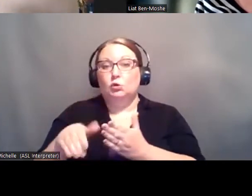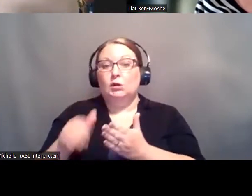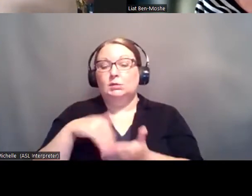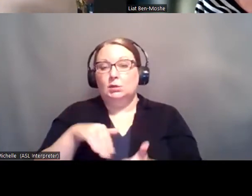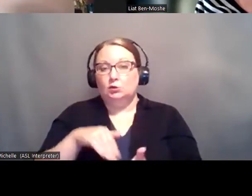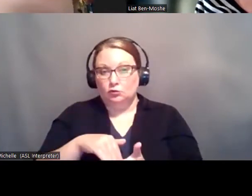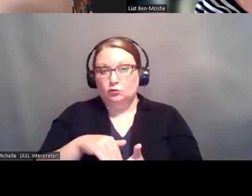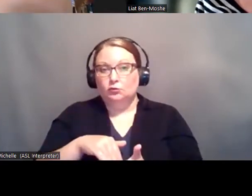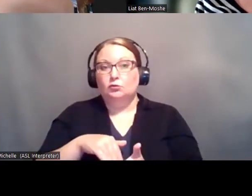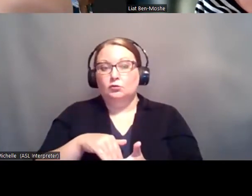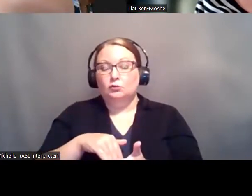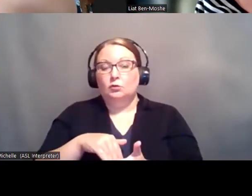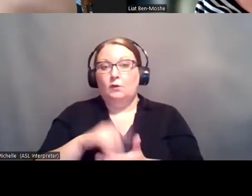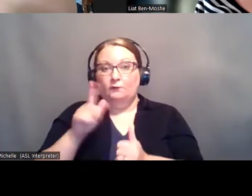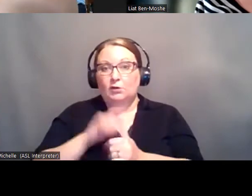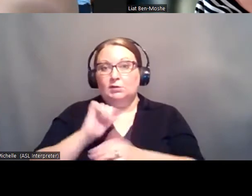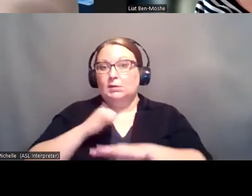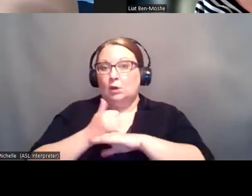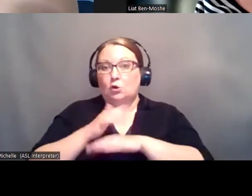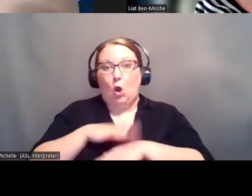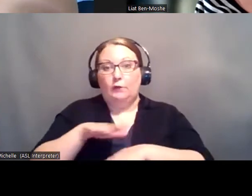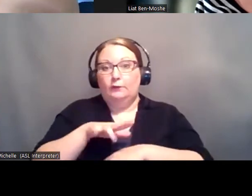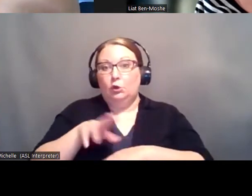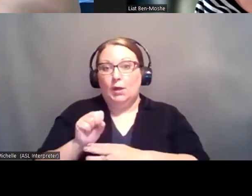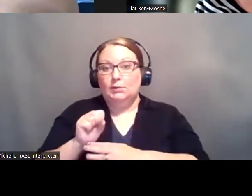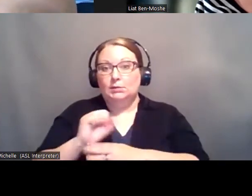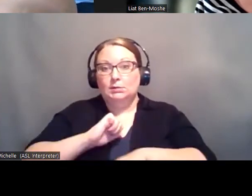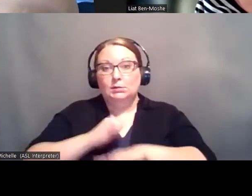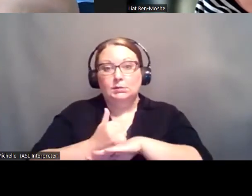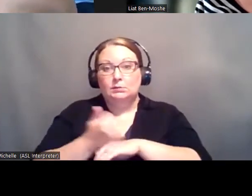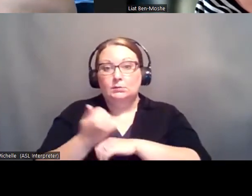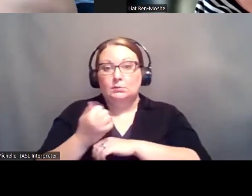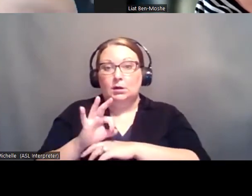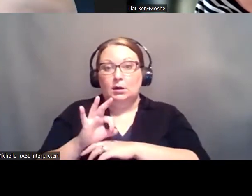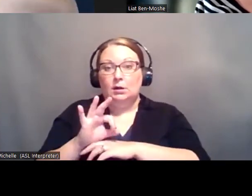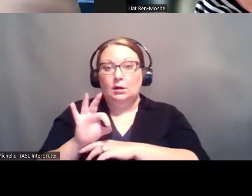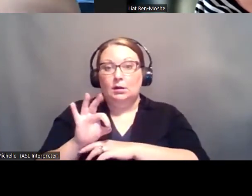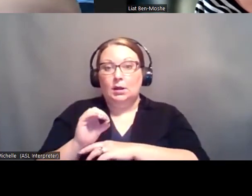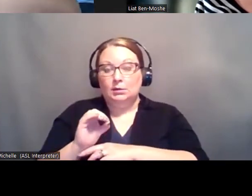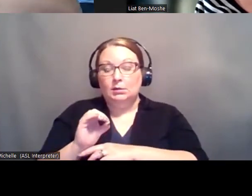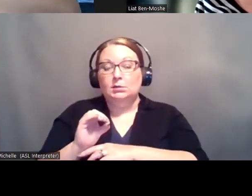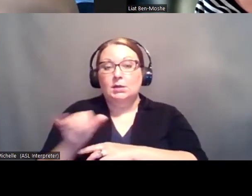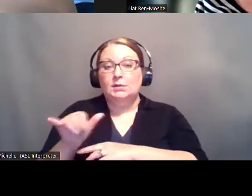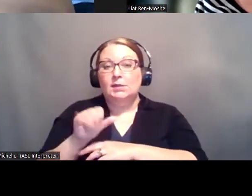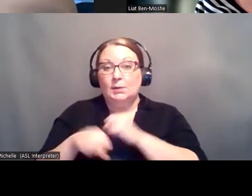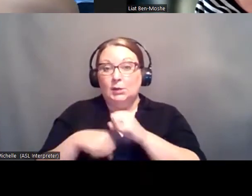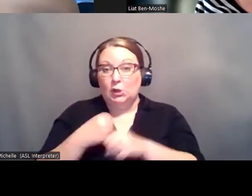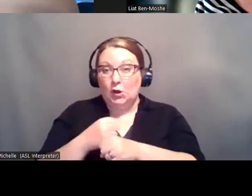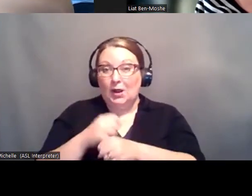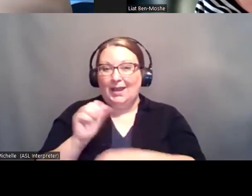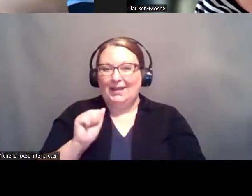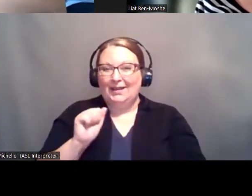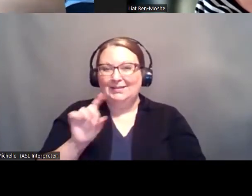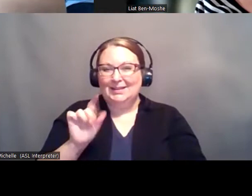that was first founded in the nation. It was established in 1990, the same year that the ADA was passed.